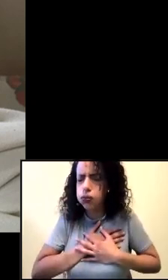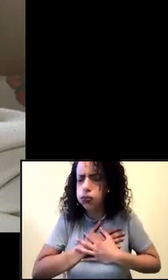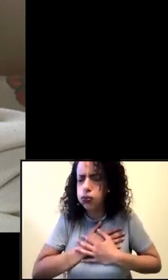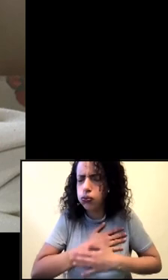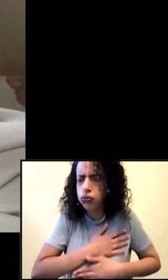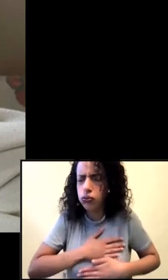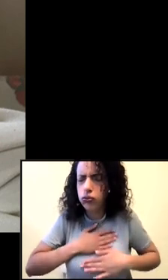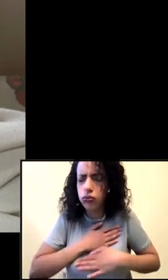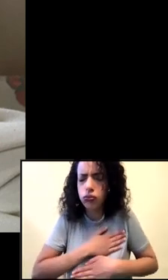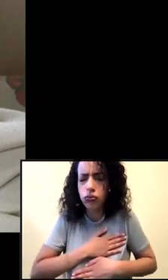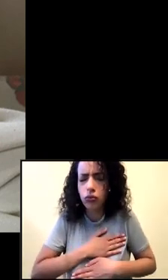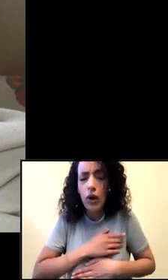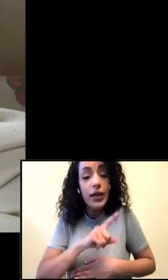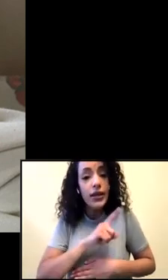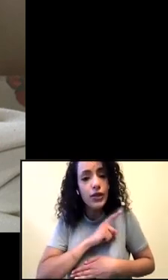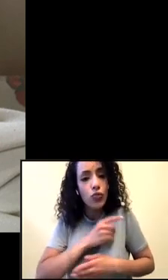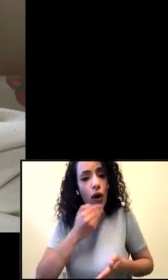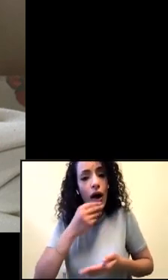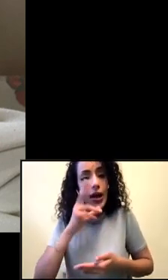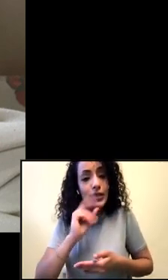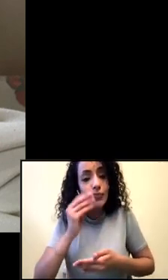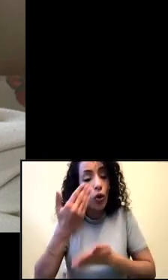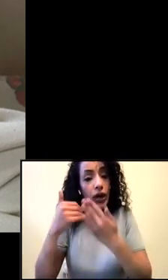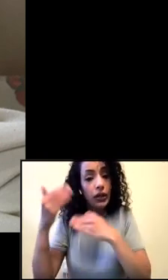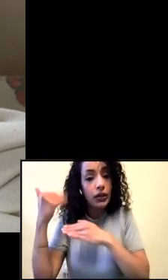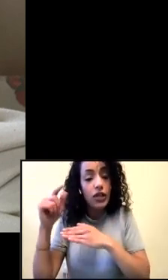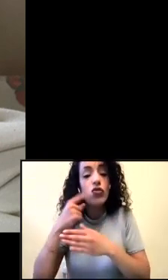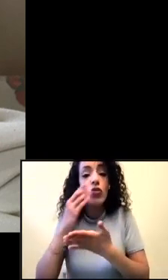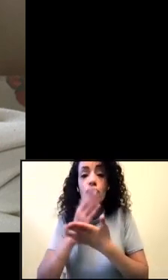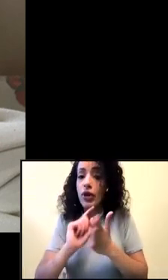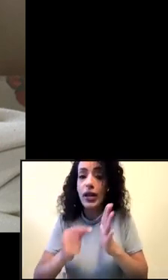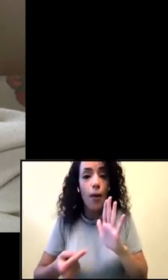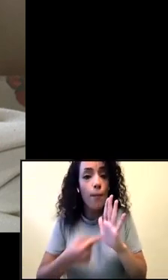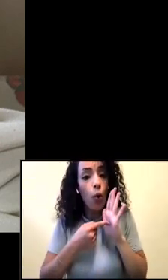sort of supersedes anything that will ever be written about that time of partition. That